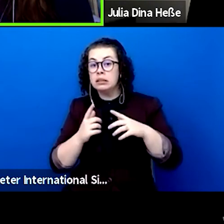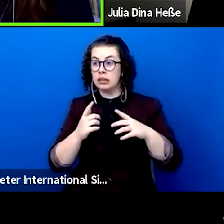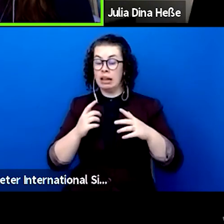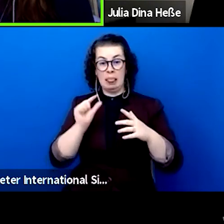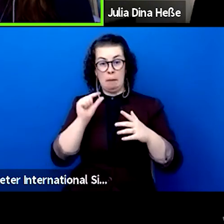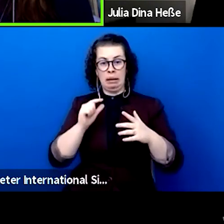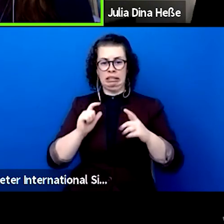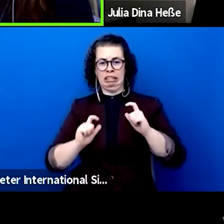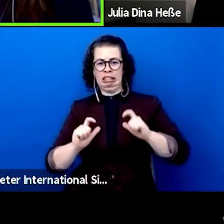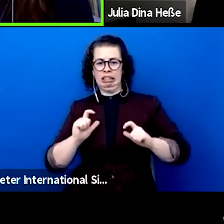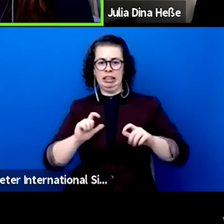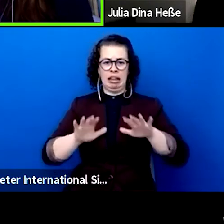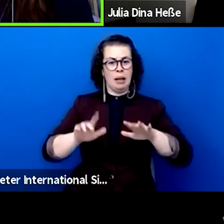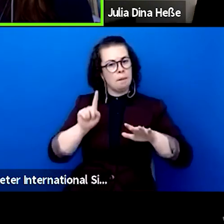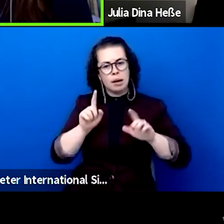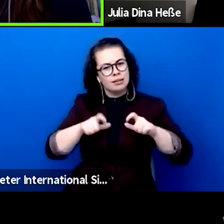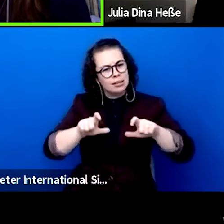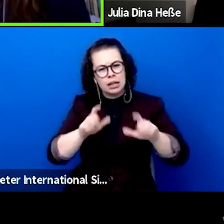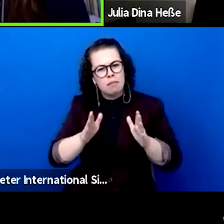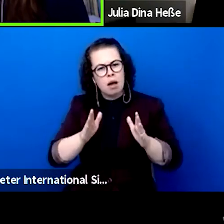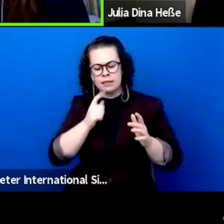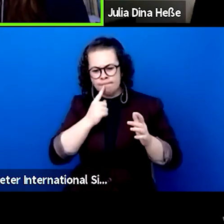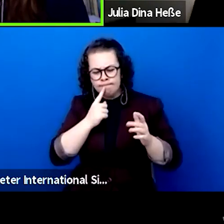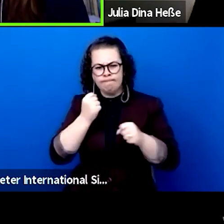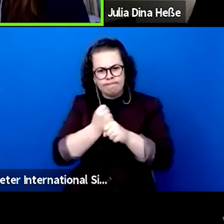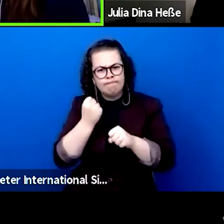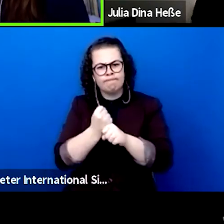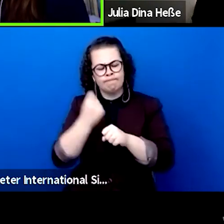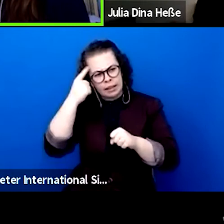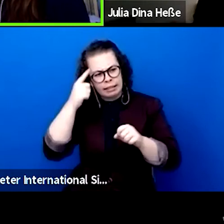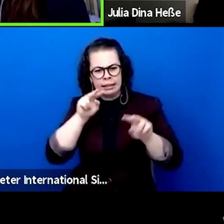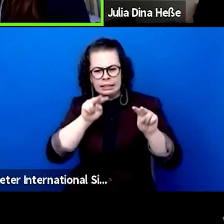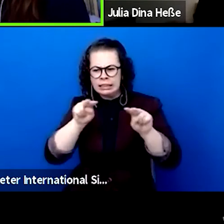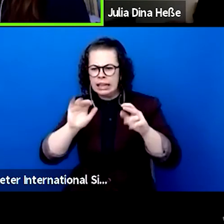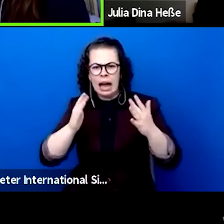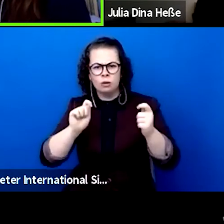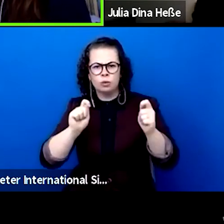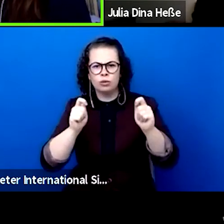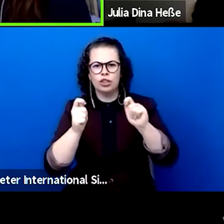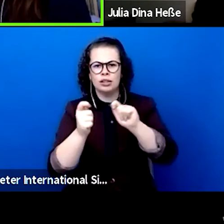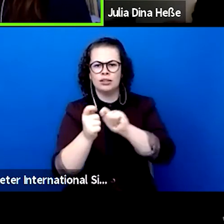order for the work to be truly meaningful and in order to really create something which is uniquely